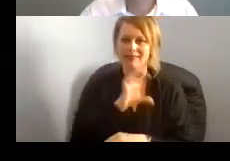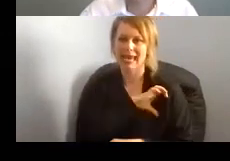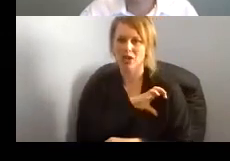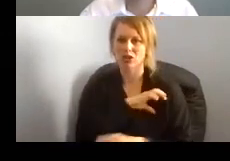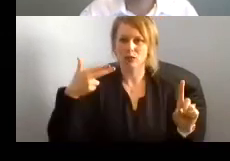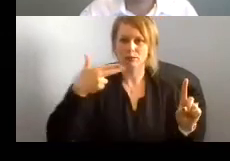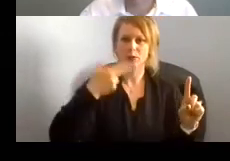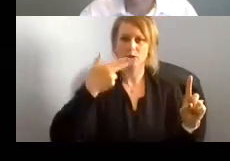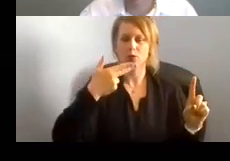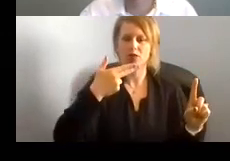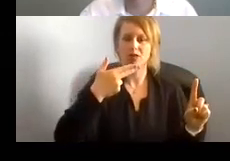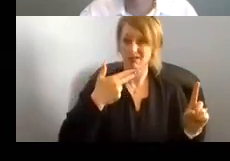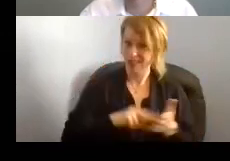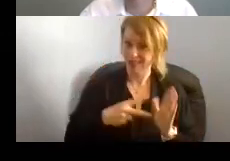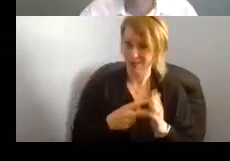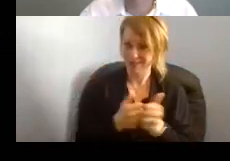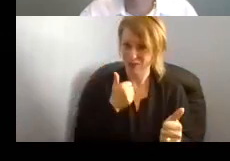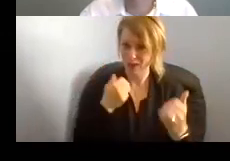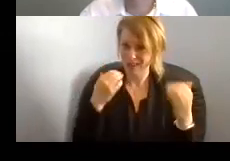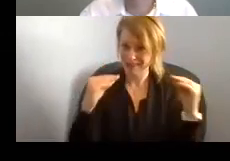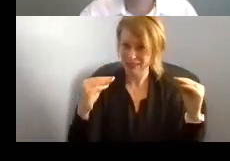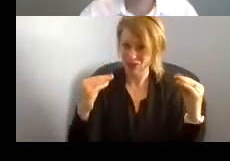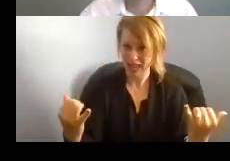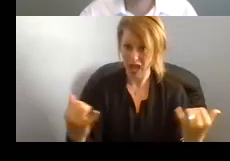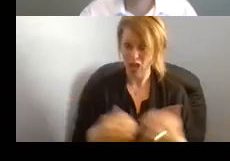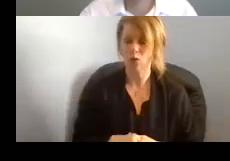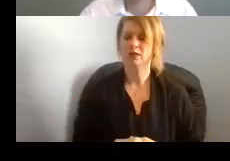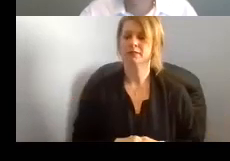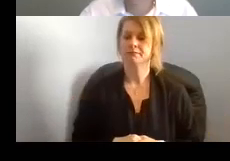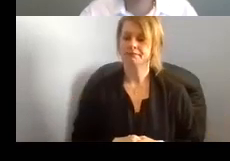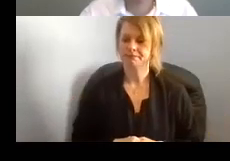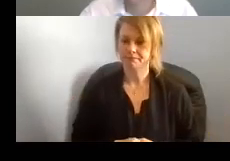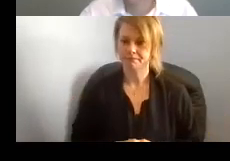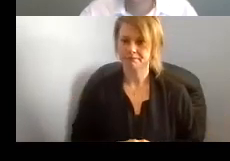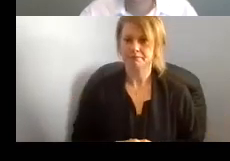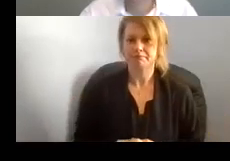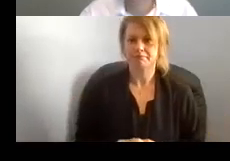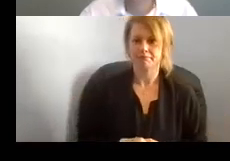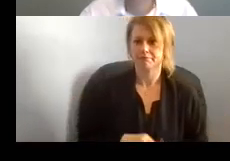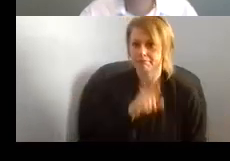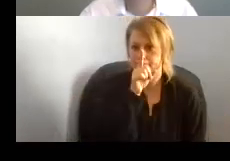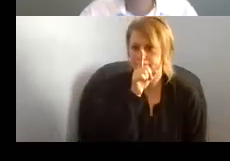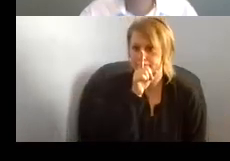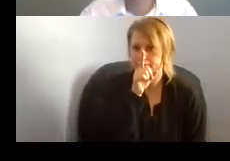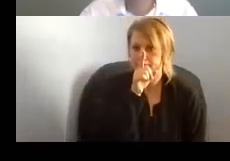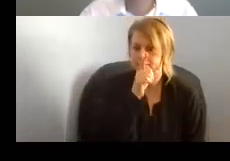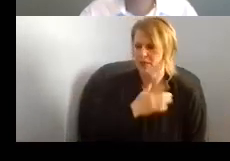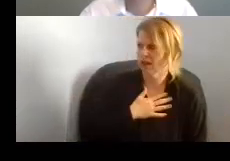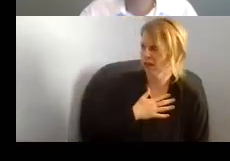Should I avoid teaching that now? And I just – I didn’t say anything. And he said, oh my god, that question. Now that I’ve asked it,